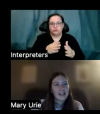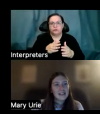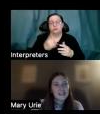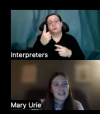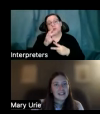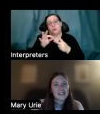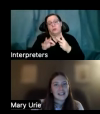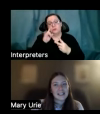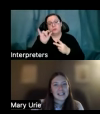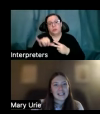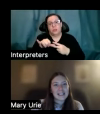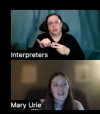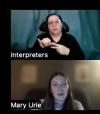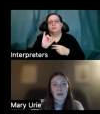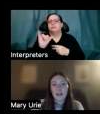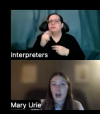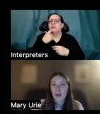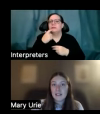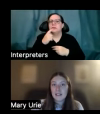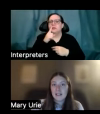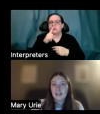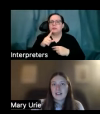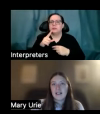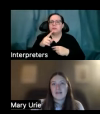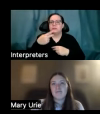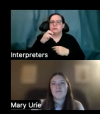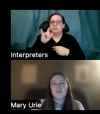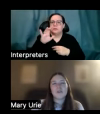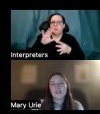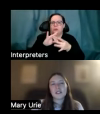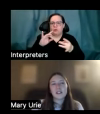that. It, like I said, is giving public comment. So look just a